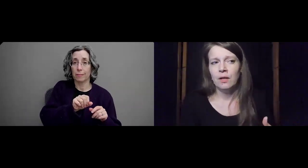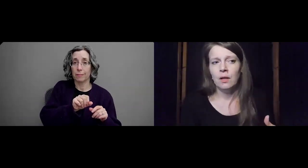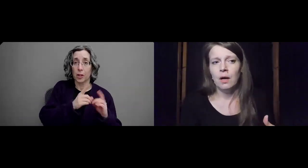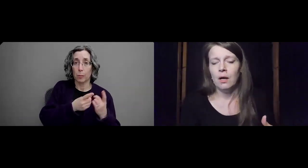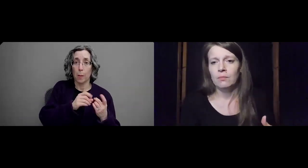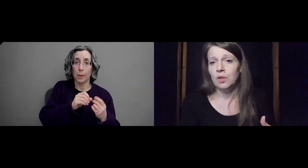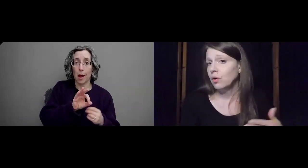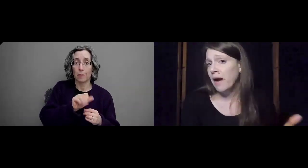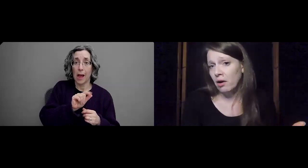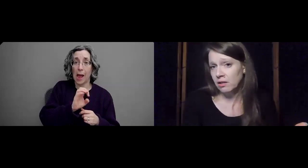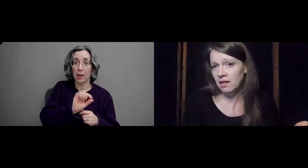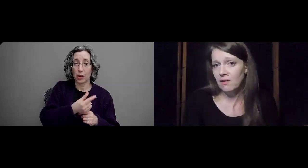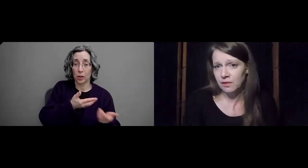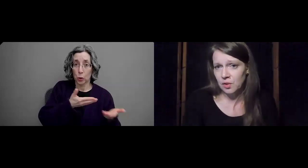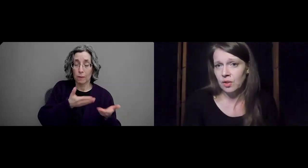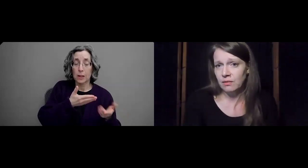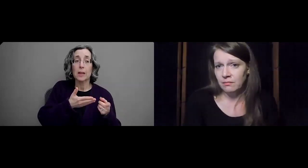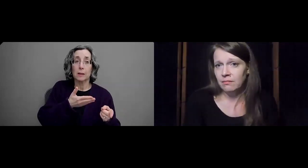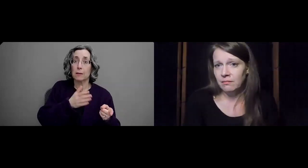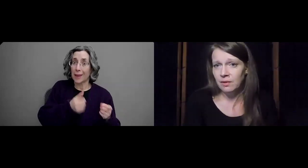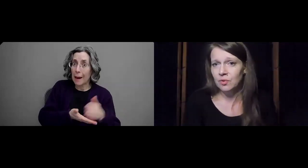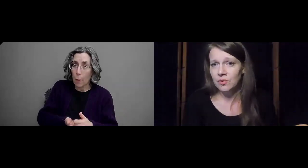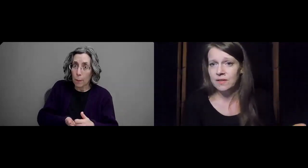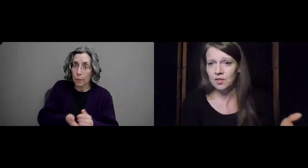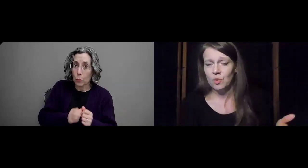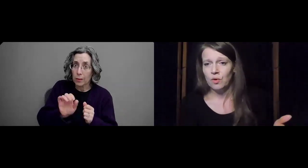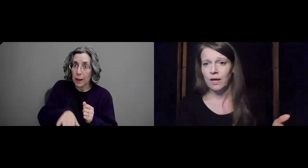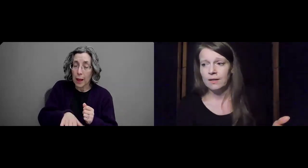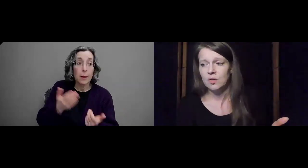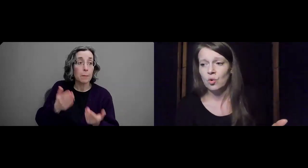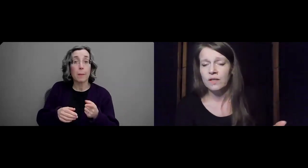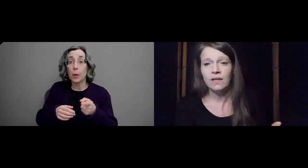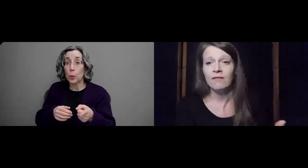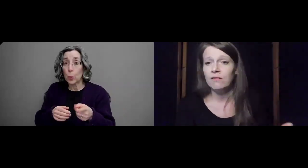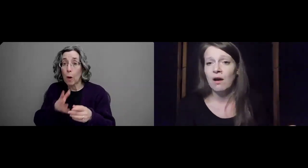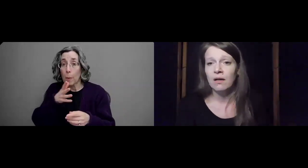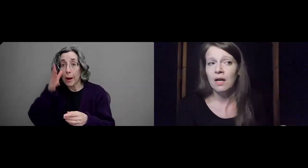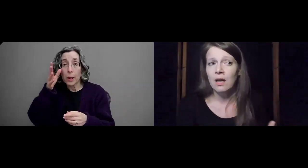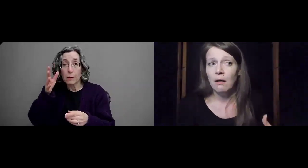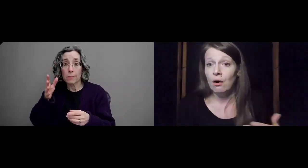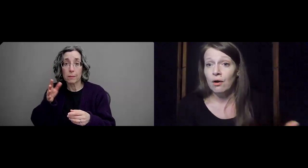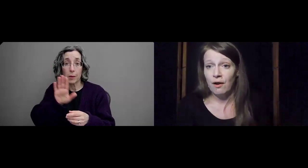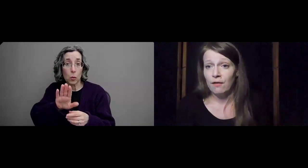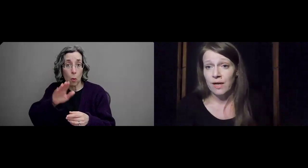Transition services at DARS can be helpful to a student. So if you are a parent of a